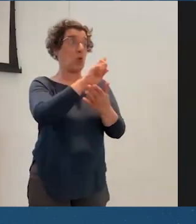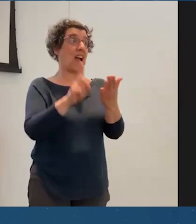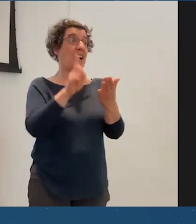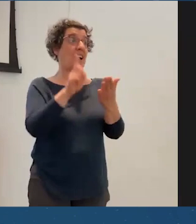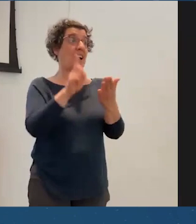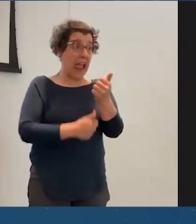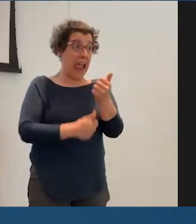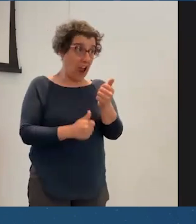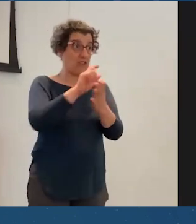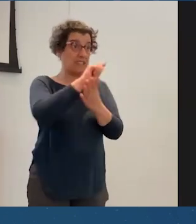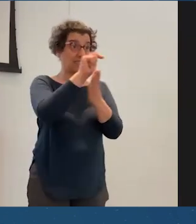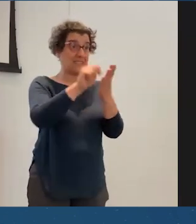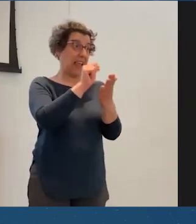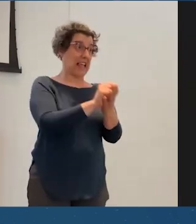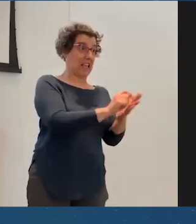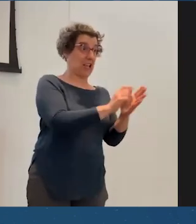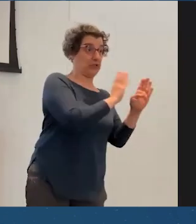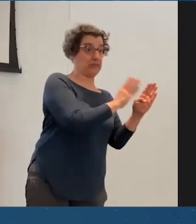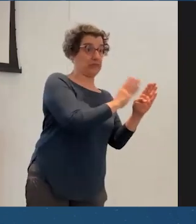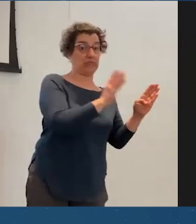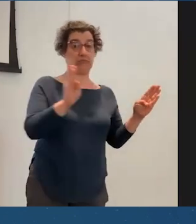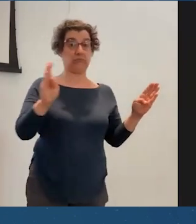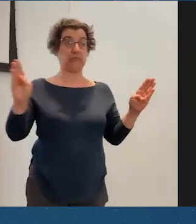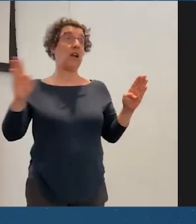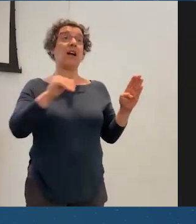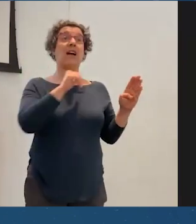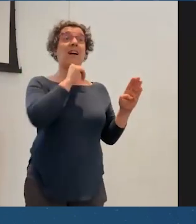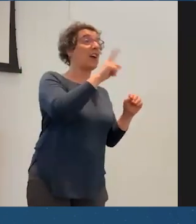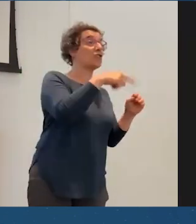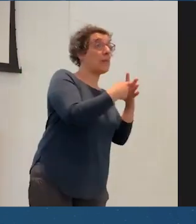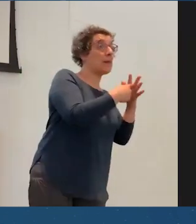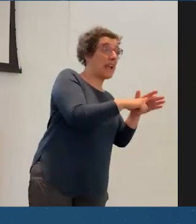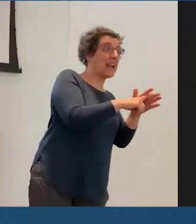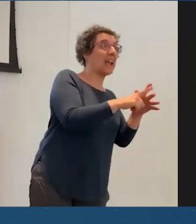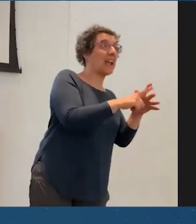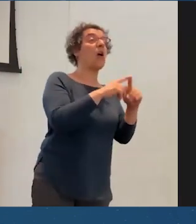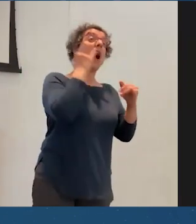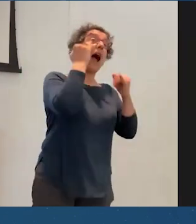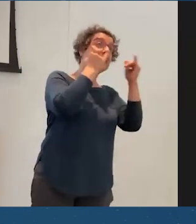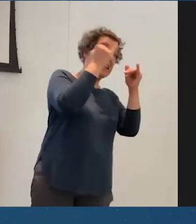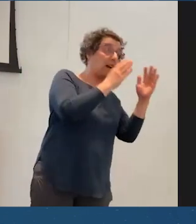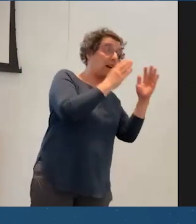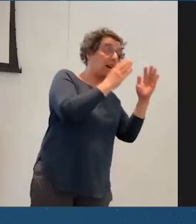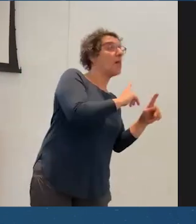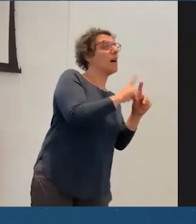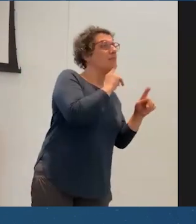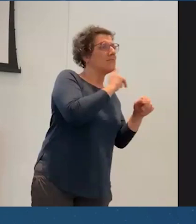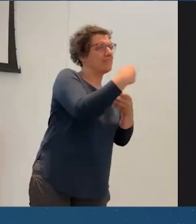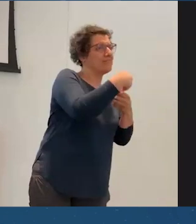of product development, not just in the beginning stages when we're ideating but all the way down through to the end